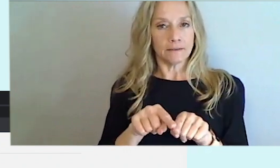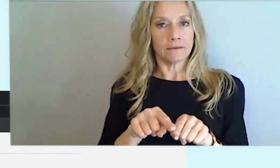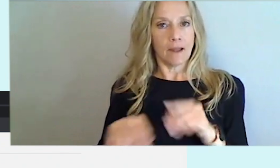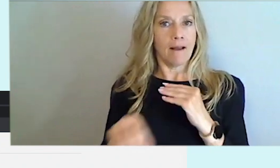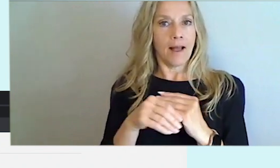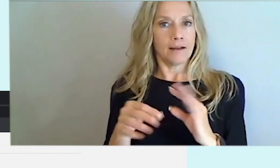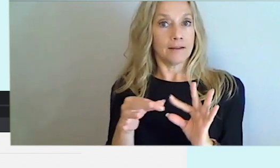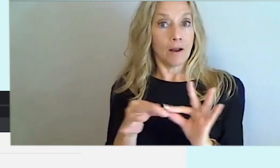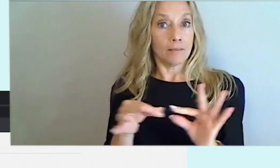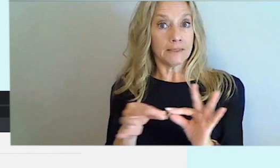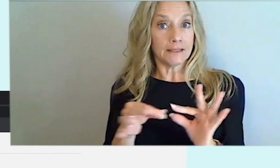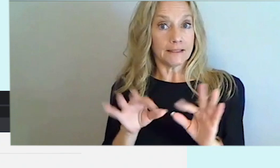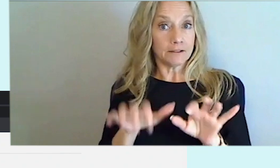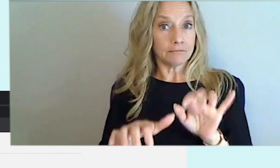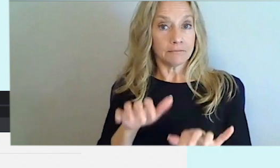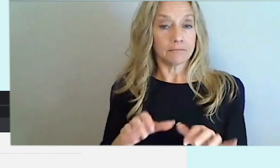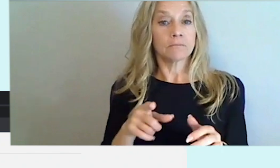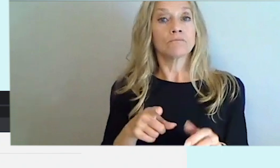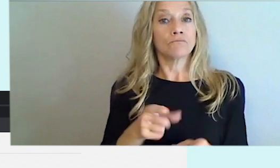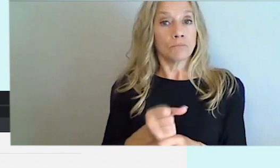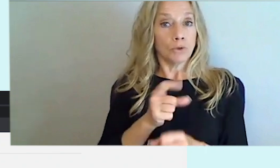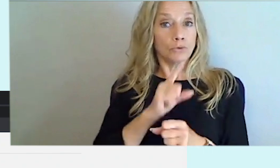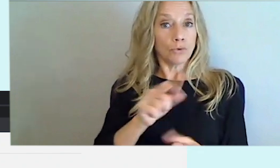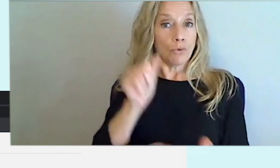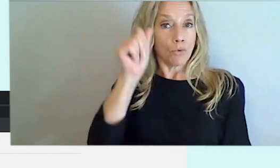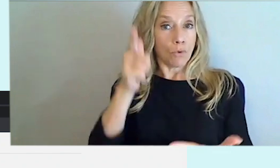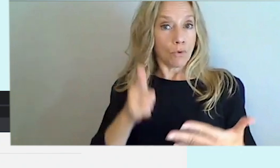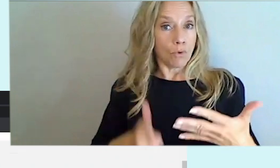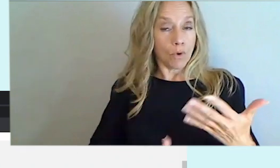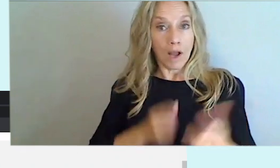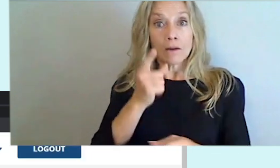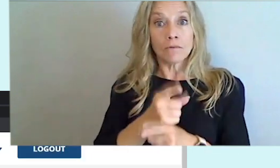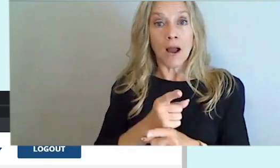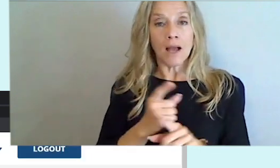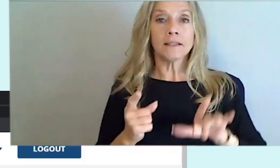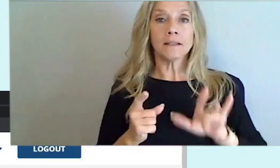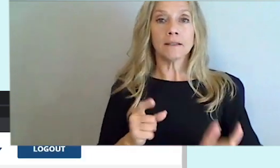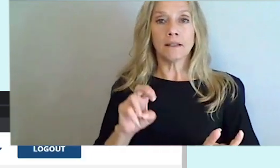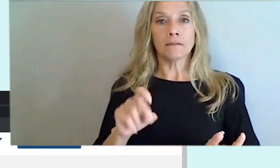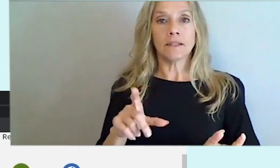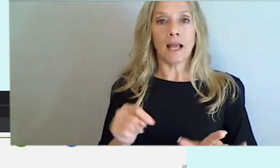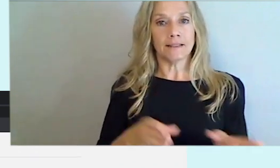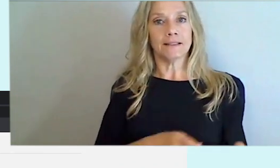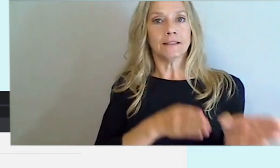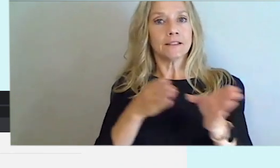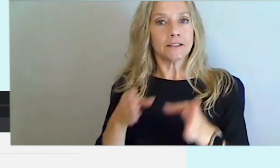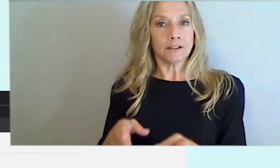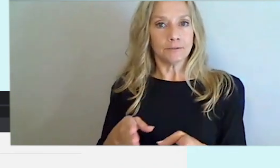Once you have confirmed everything is correct you can click next to move forward with your renewal.